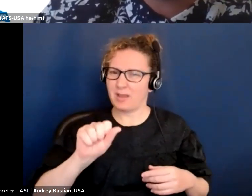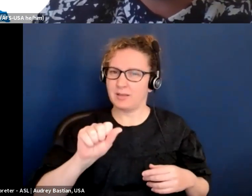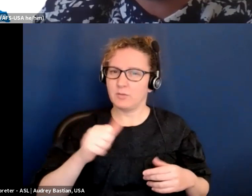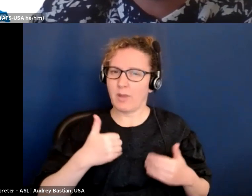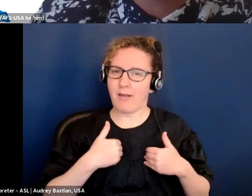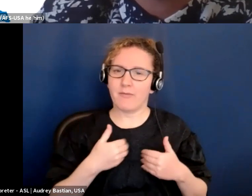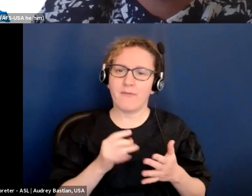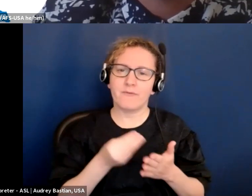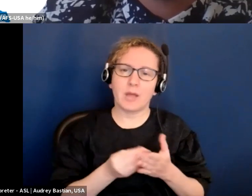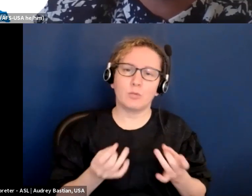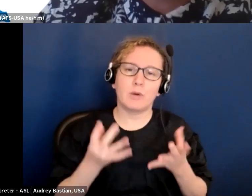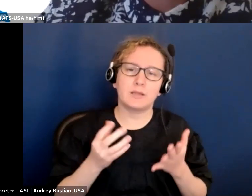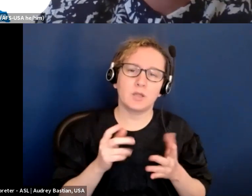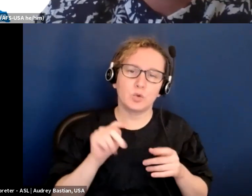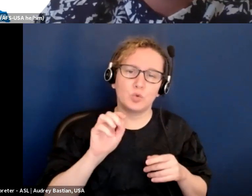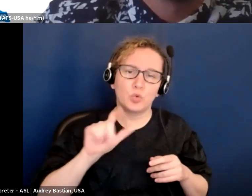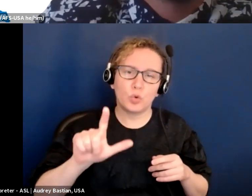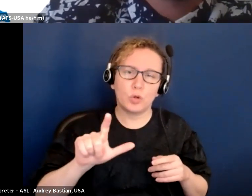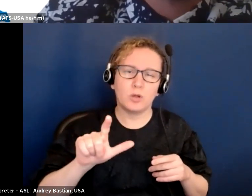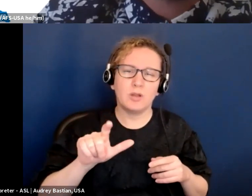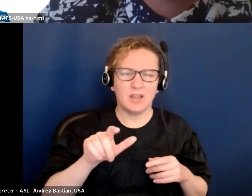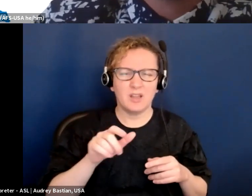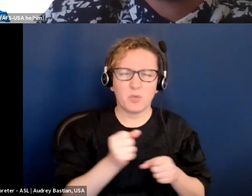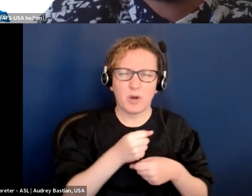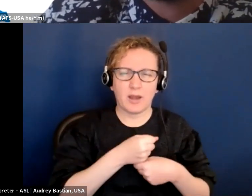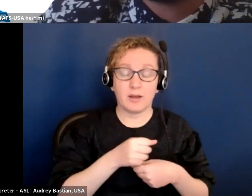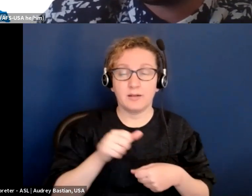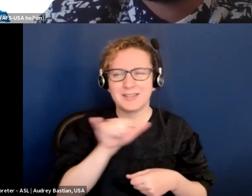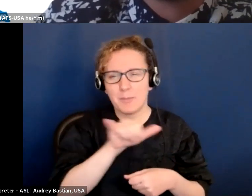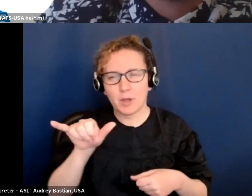we have created that is similar to GoFundMe where our students going abroad can create